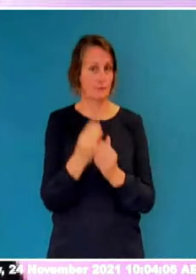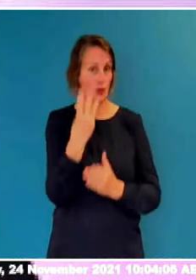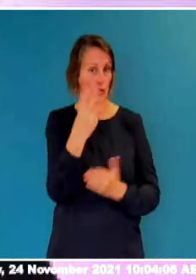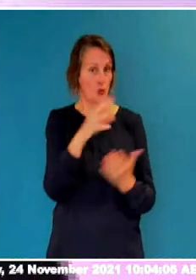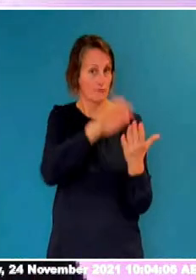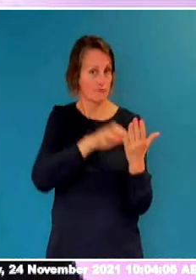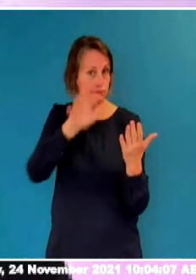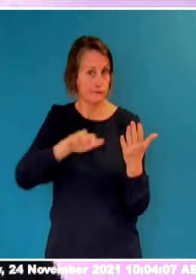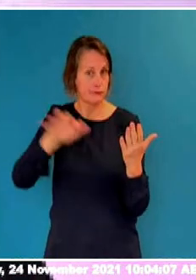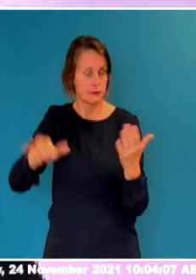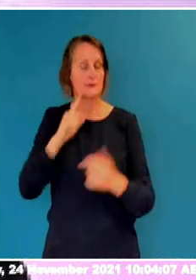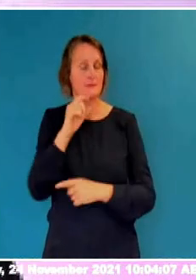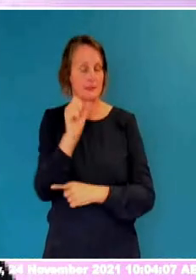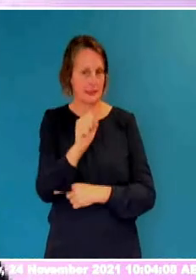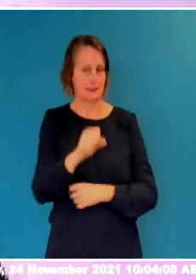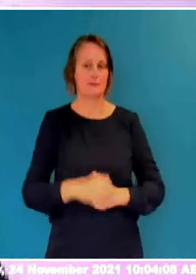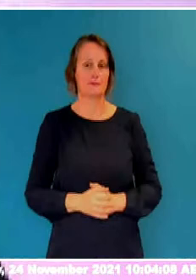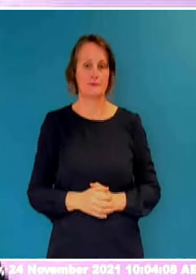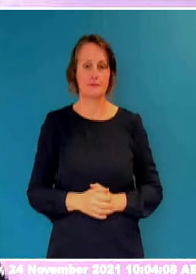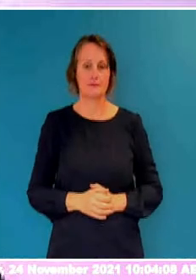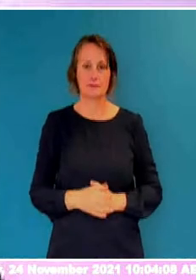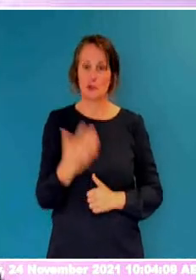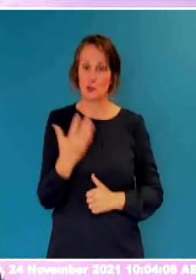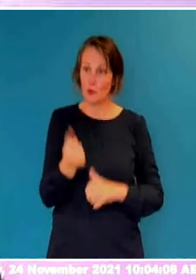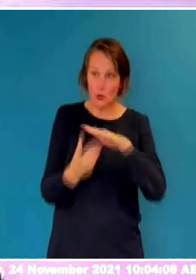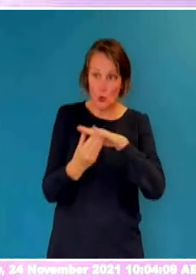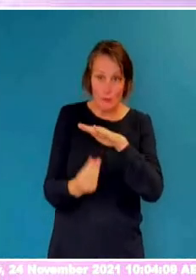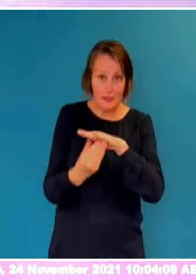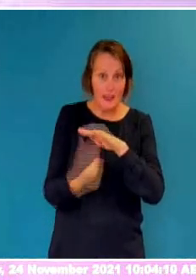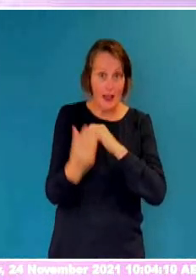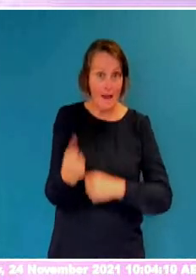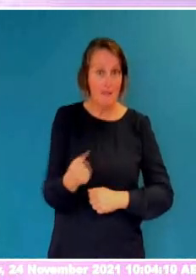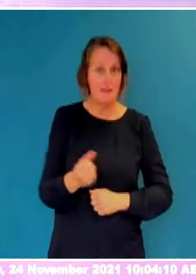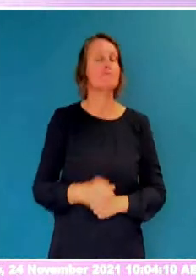You have copies of those documents there with you today? Yes.